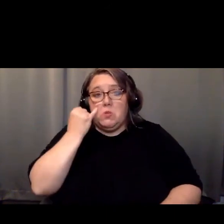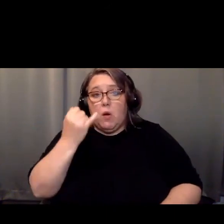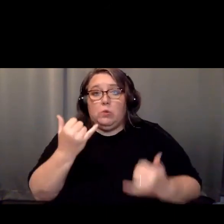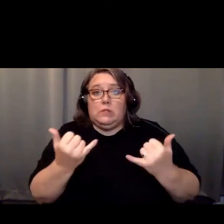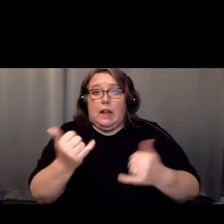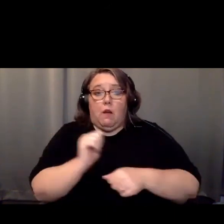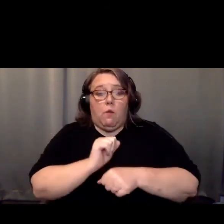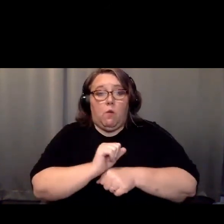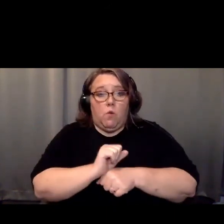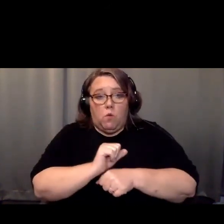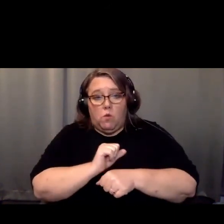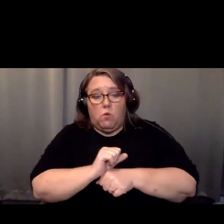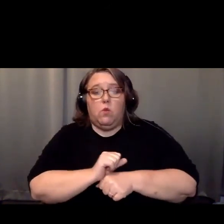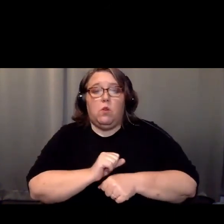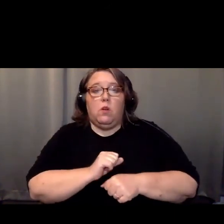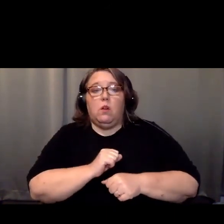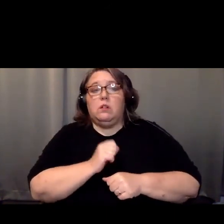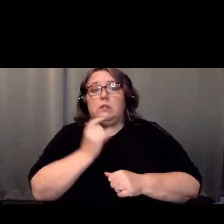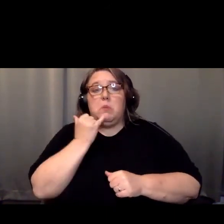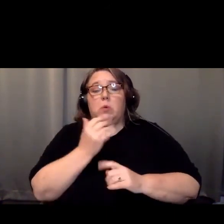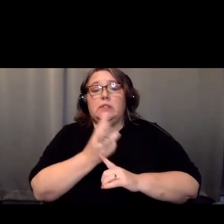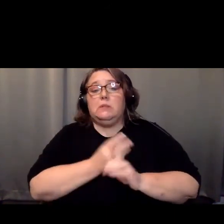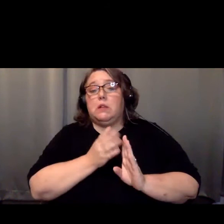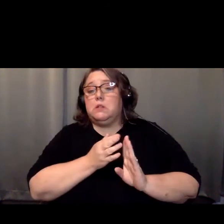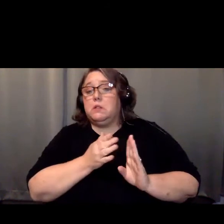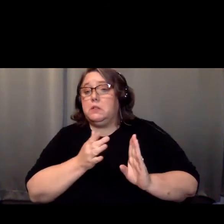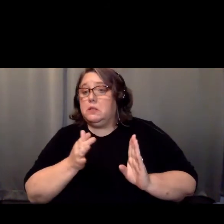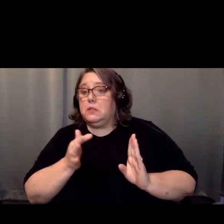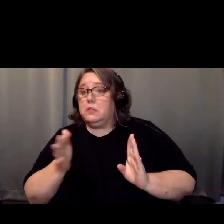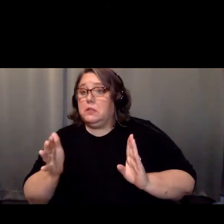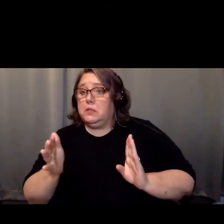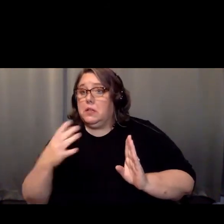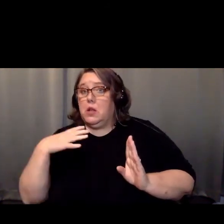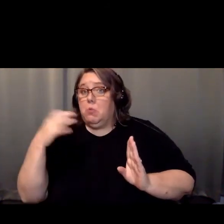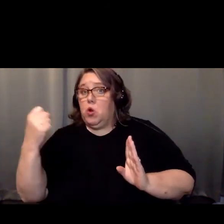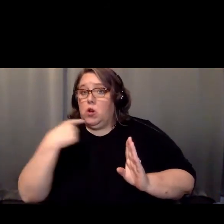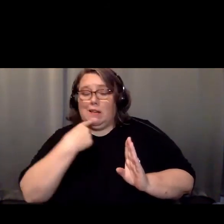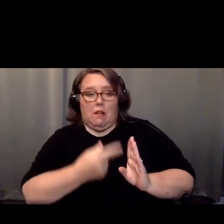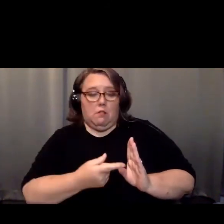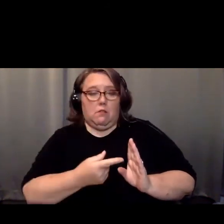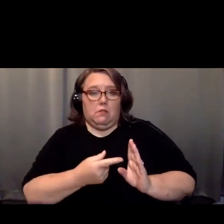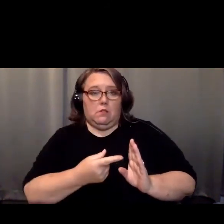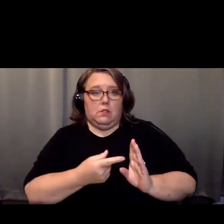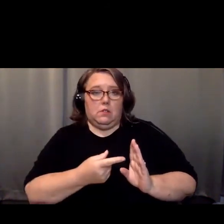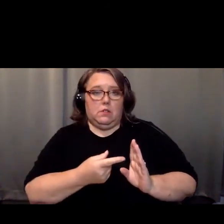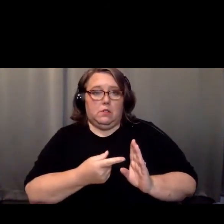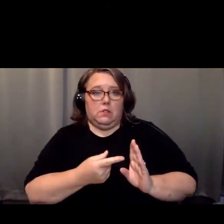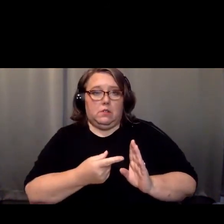and let's say six months down the line, they are told by their employer that they want to see